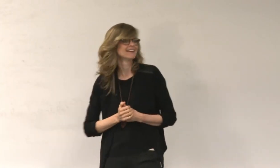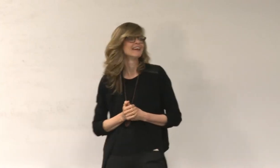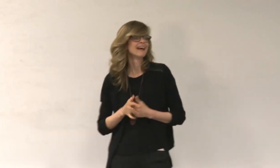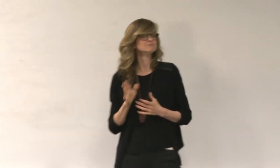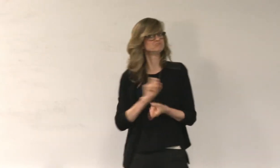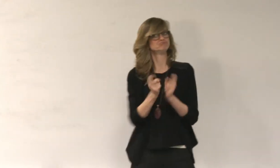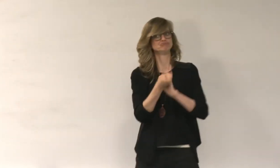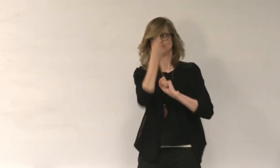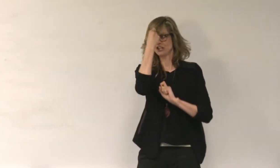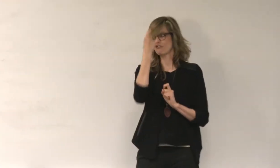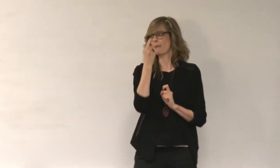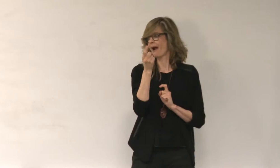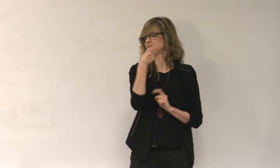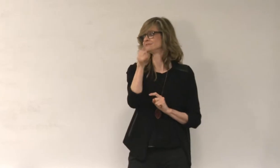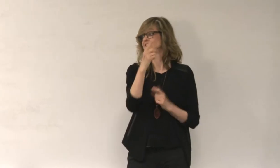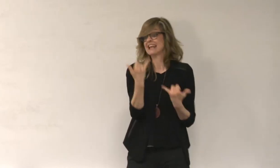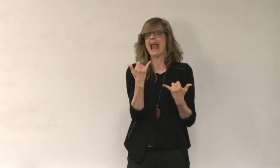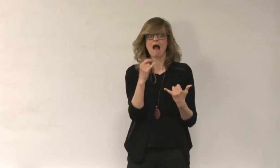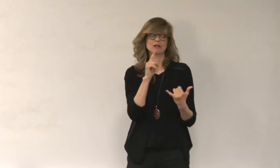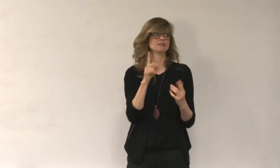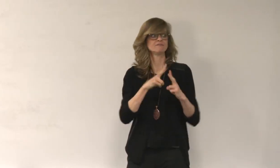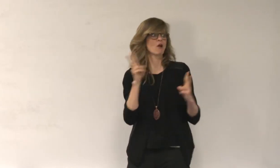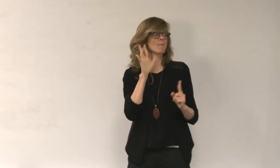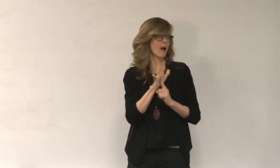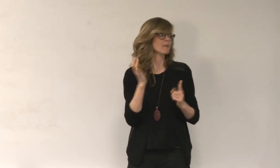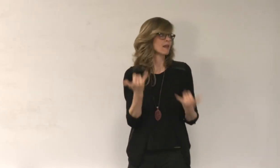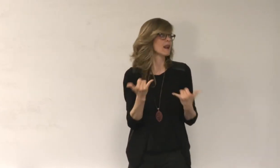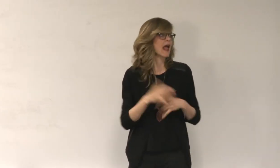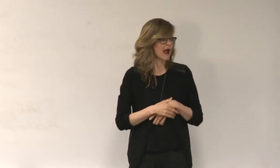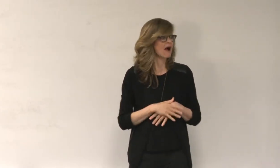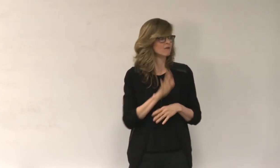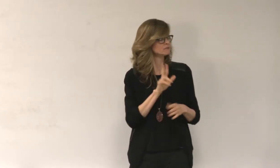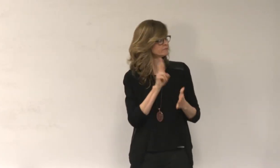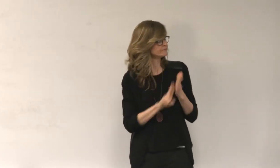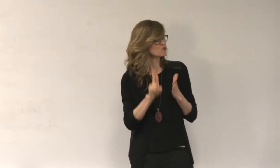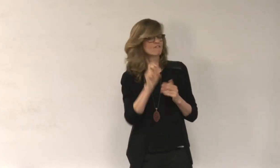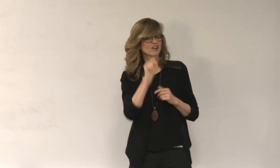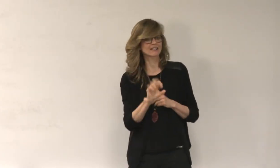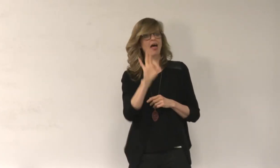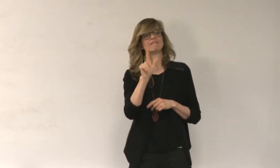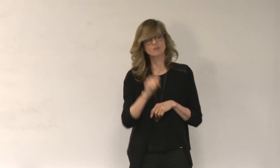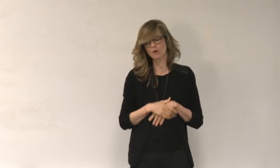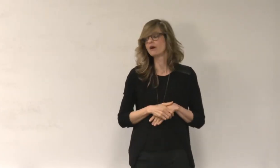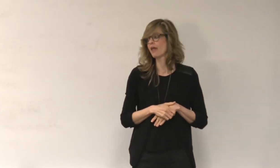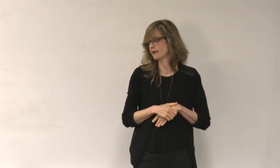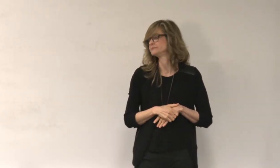AND LET ME TAKE THAT FOR MY LANGUAGE CREDIT. AND OF COURSE, ASL IS MUCH MORE POPULAR NOW